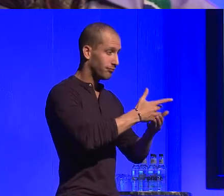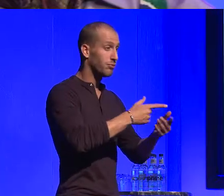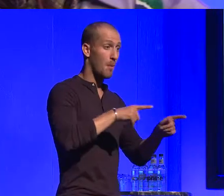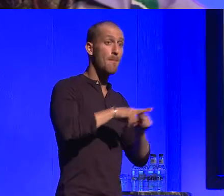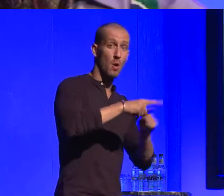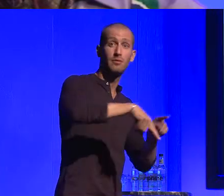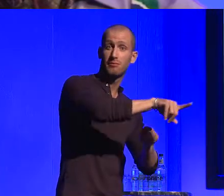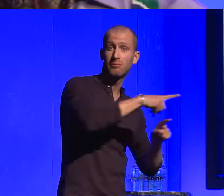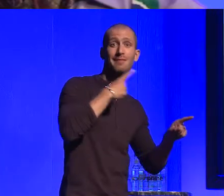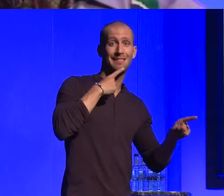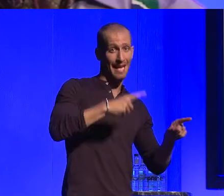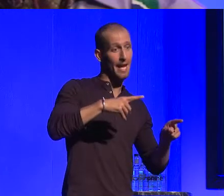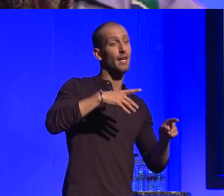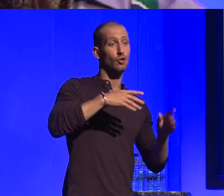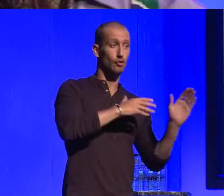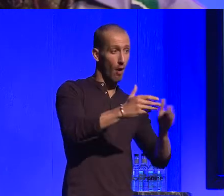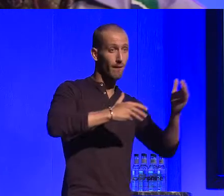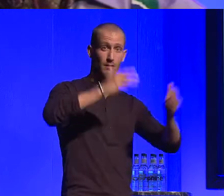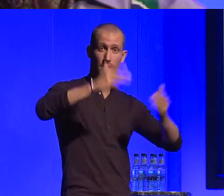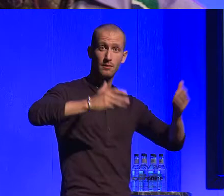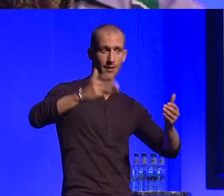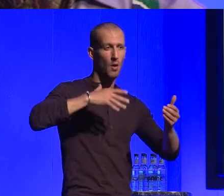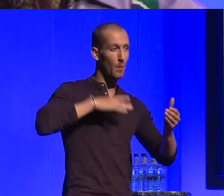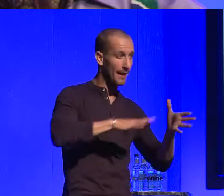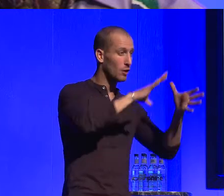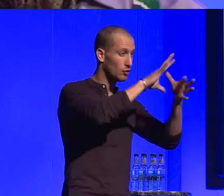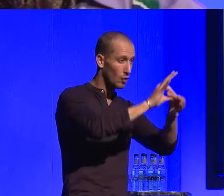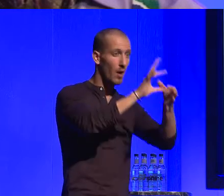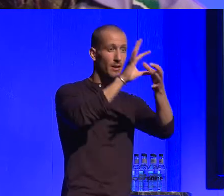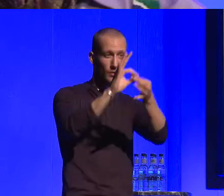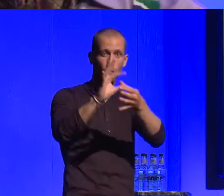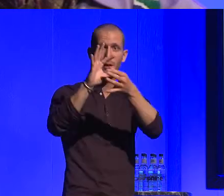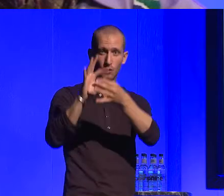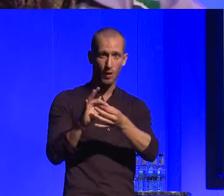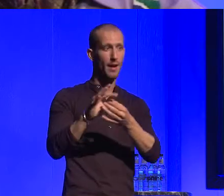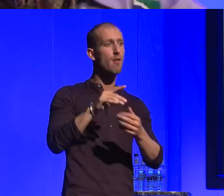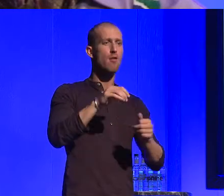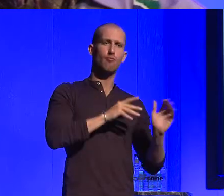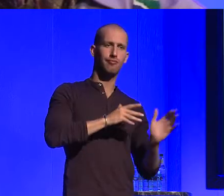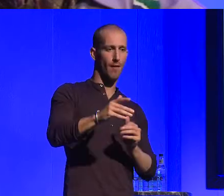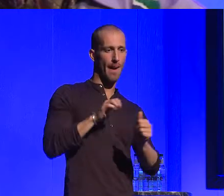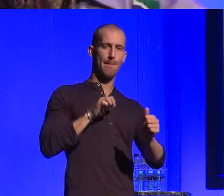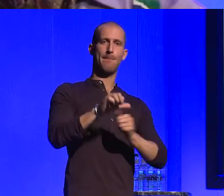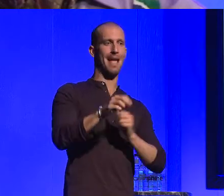around the needs of our local communities and around individuals, and how to work in